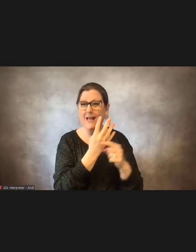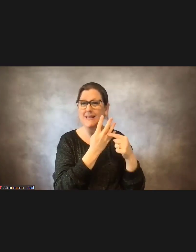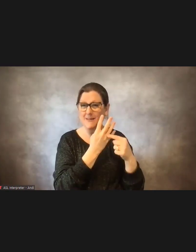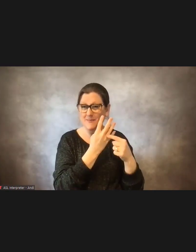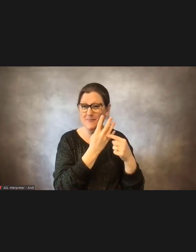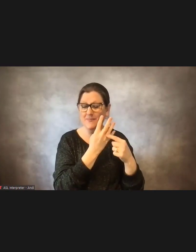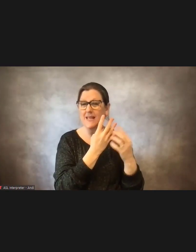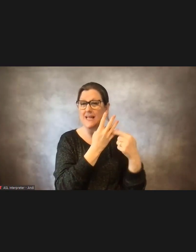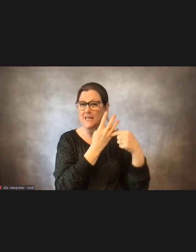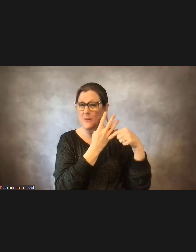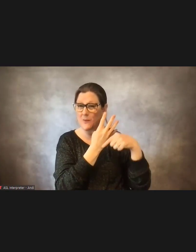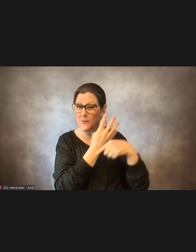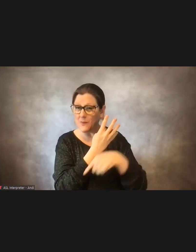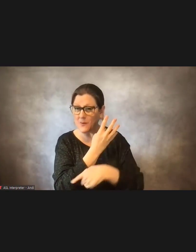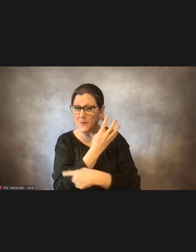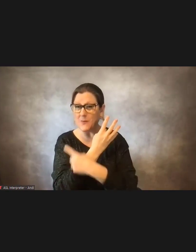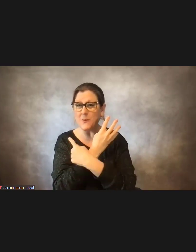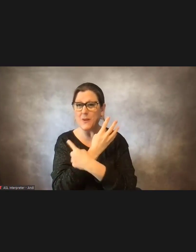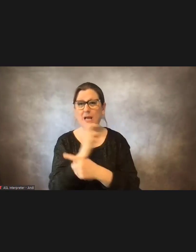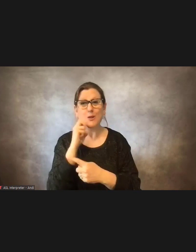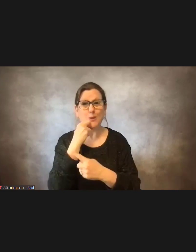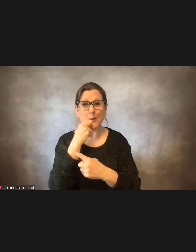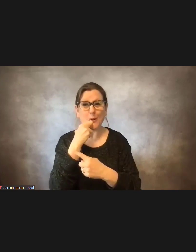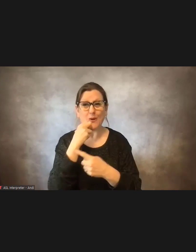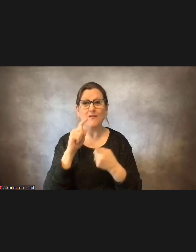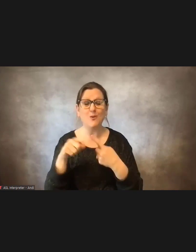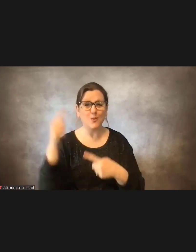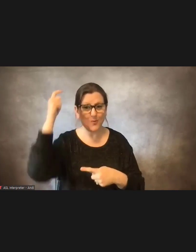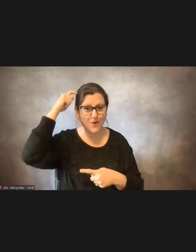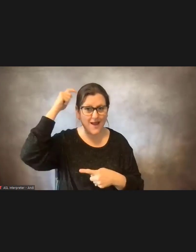nerves to the hearing centers of the brain and, then, the